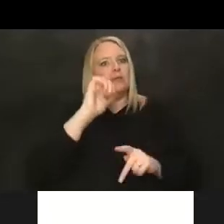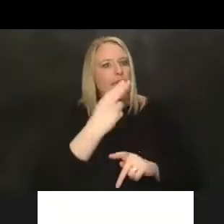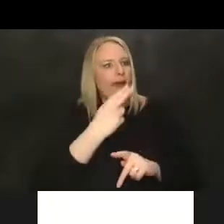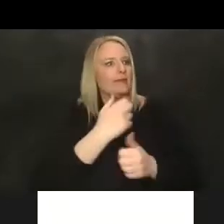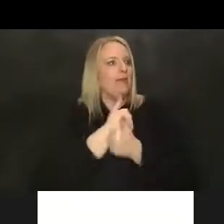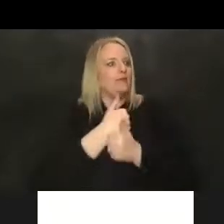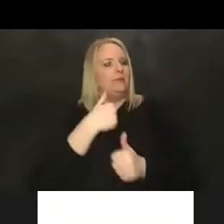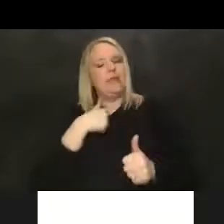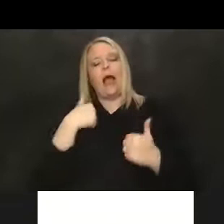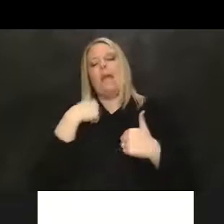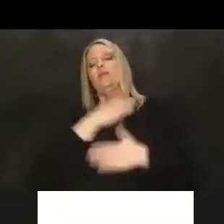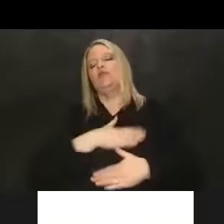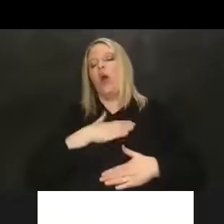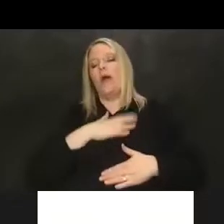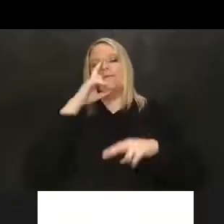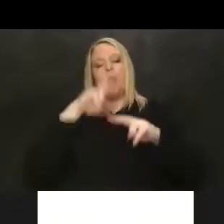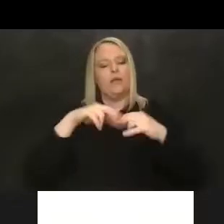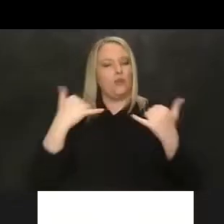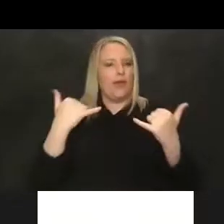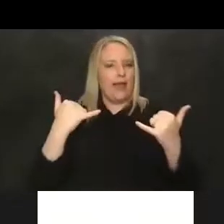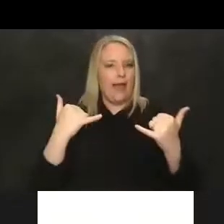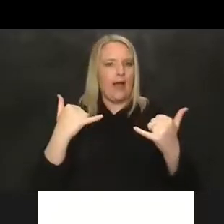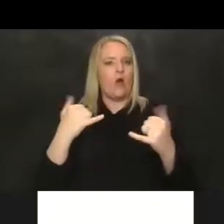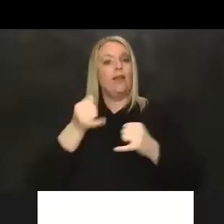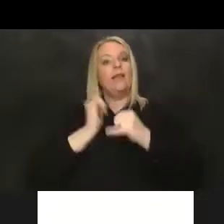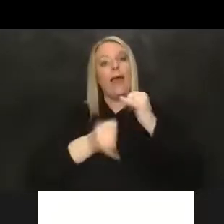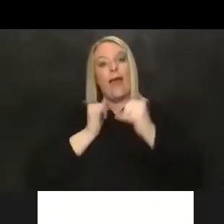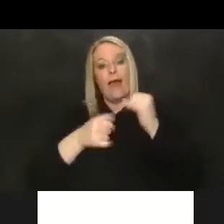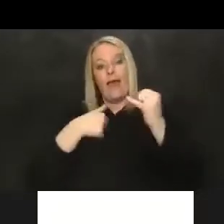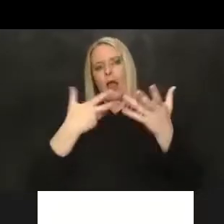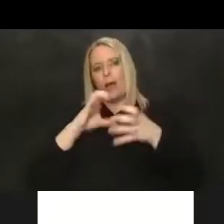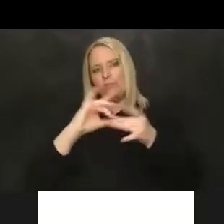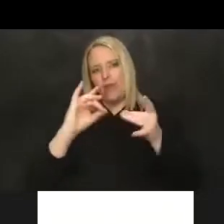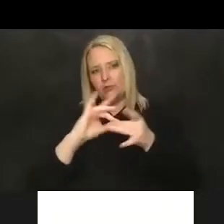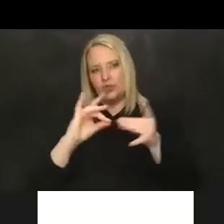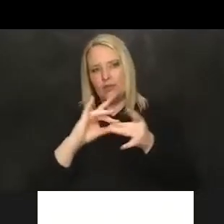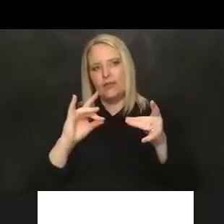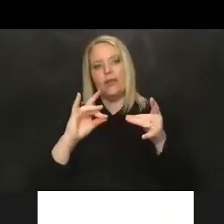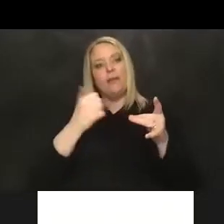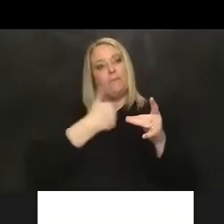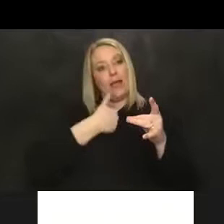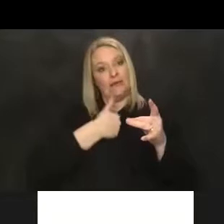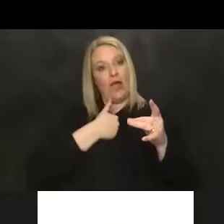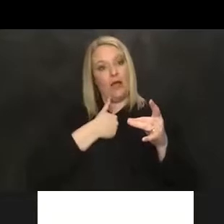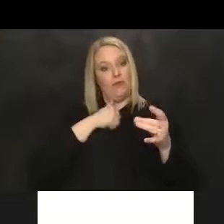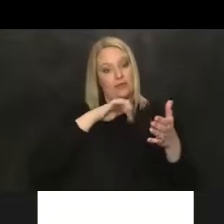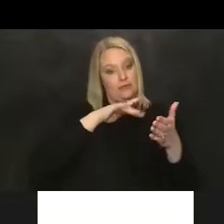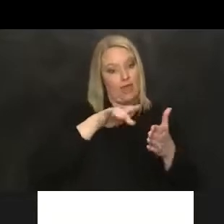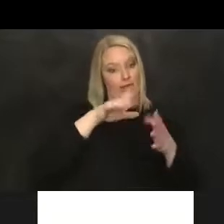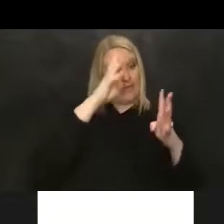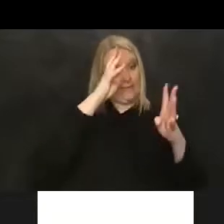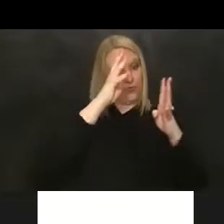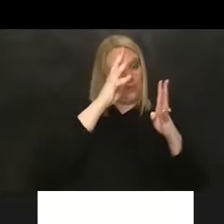so much fun right now, I and lastly I want to say I'm combining studies of creative place making, and